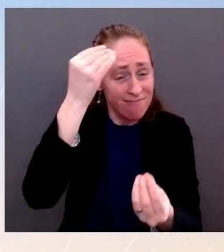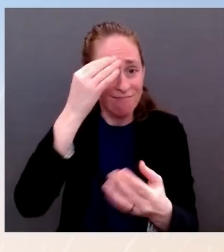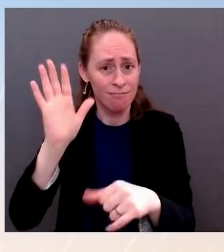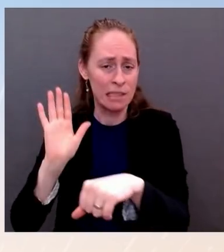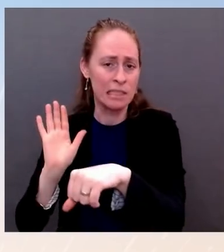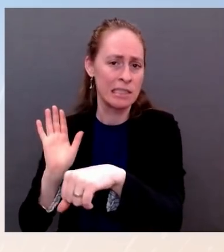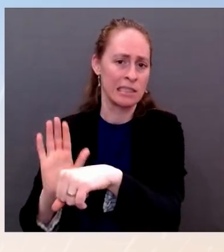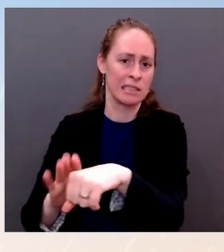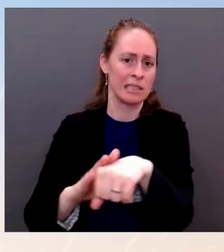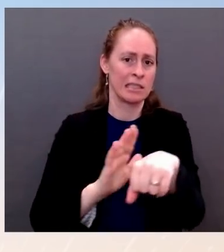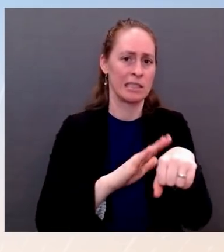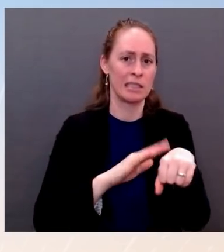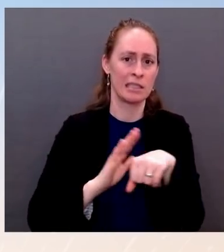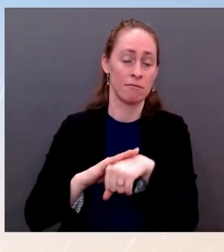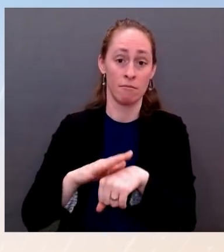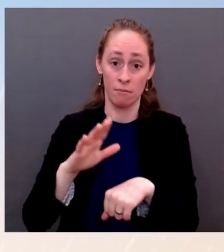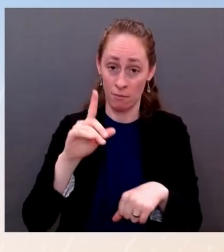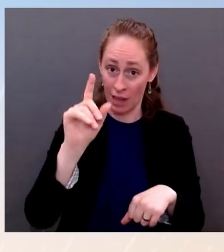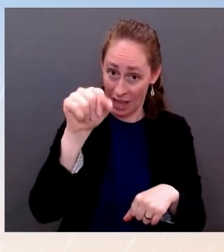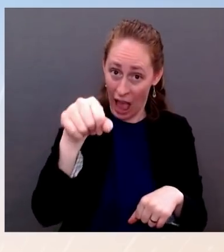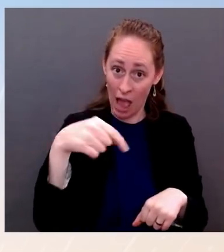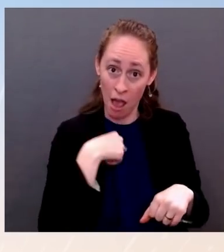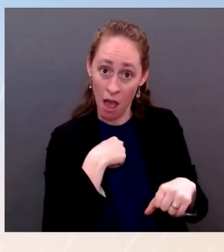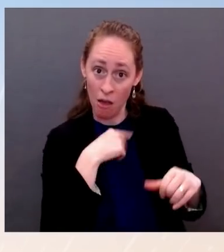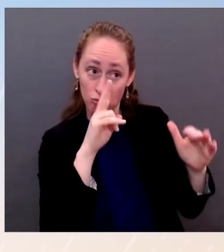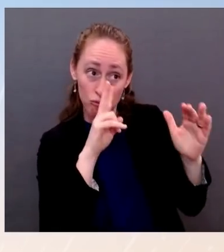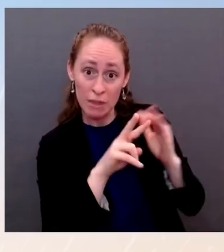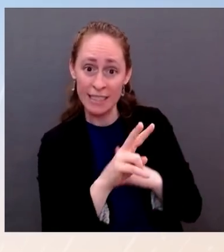that Putin would make if and when he makes a determination.